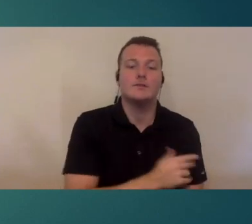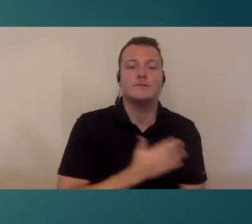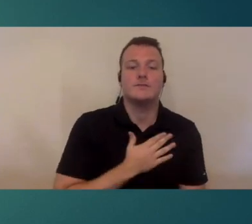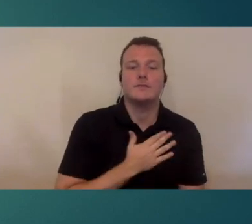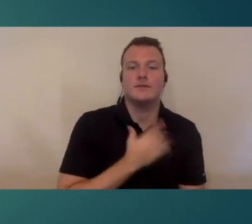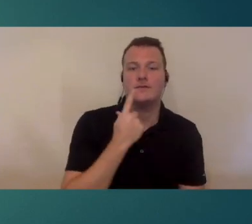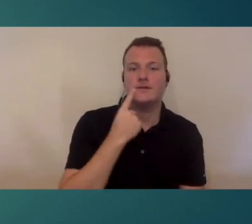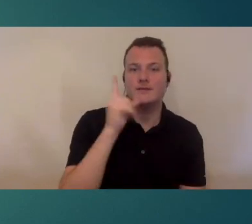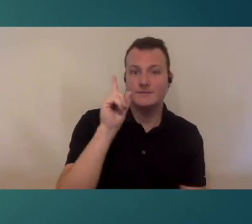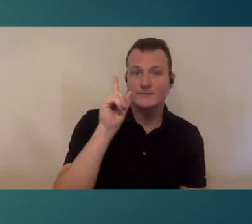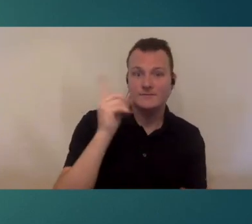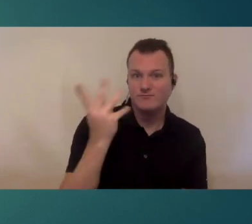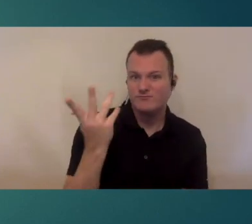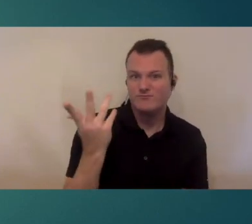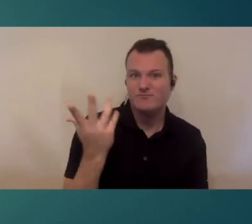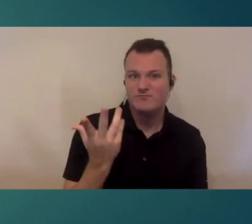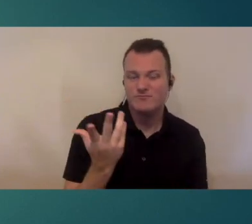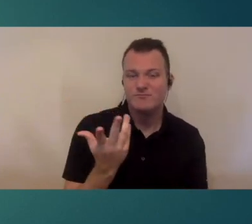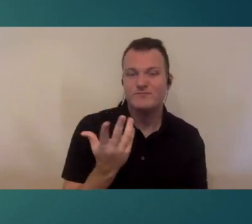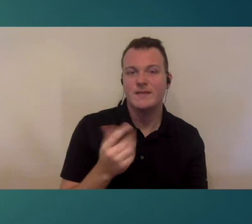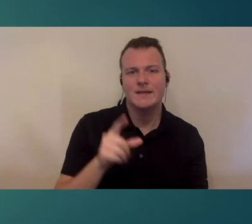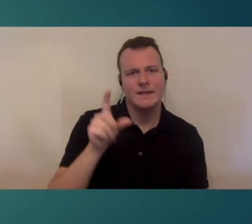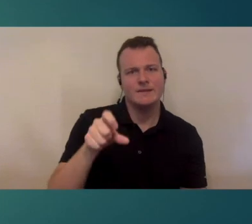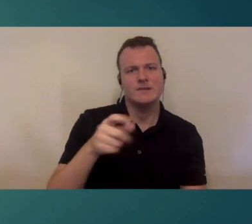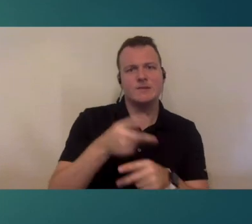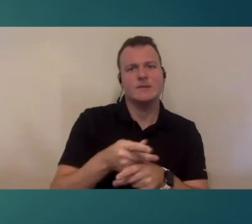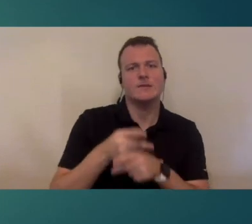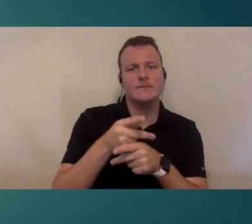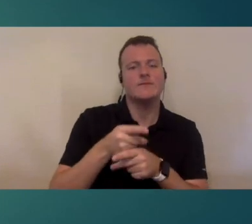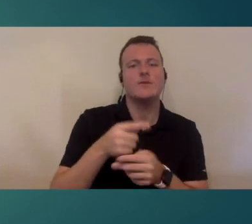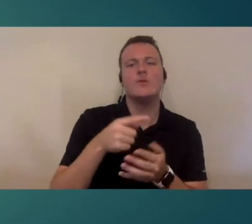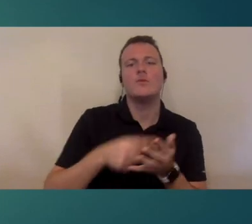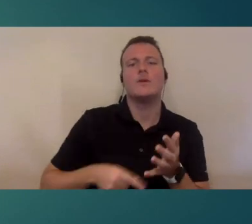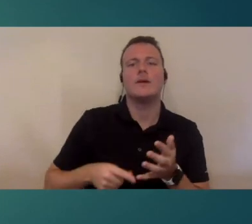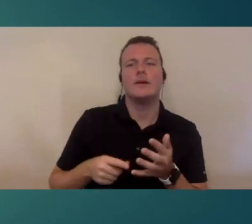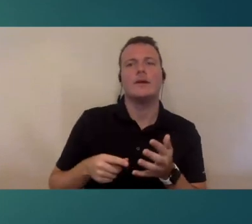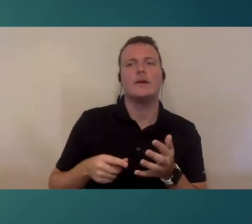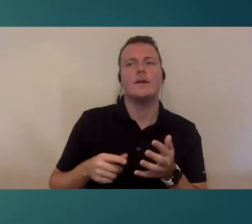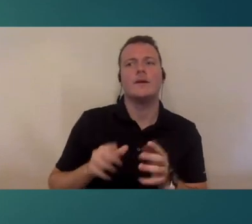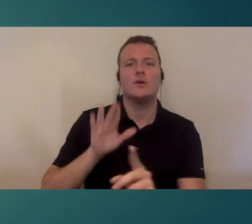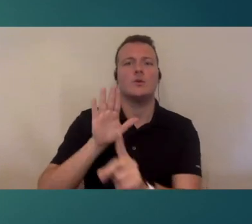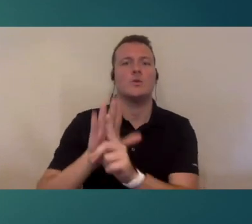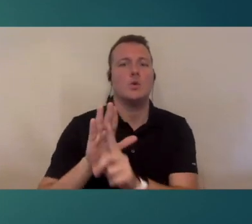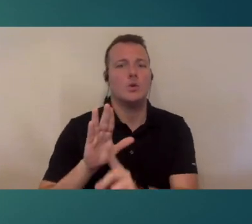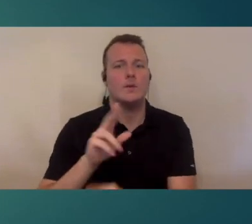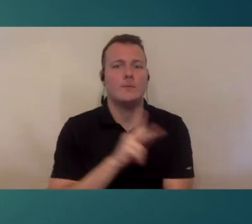success. It- you know, be careful what you're calling is your patient or your success